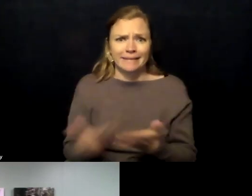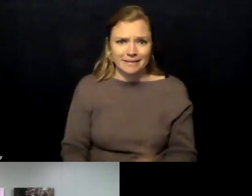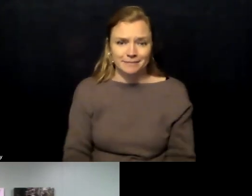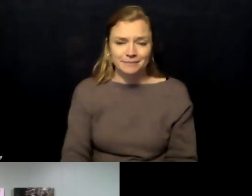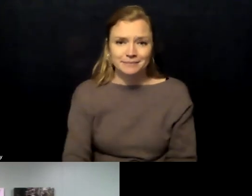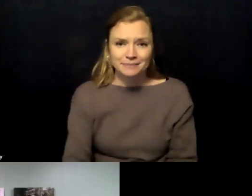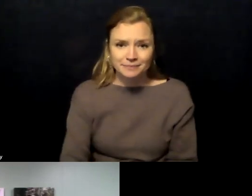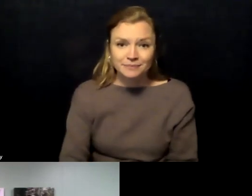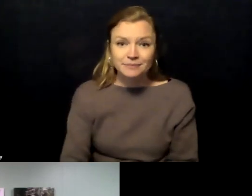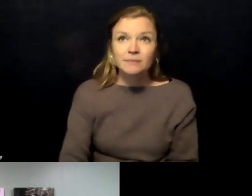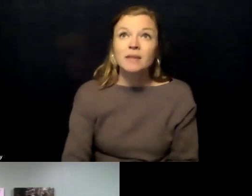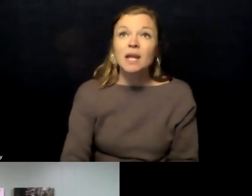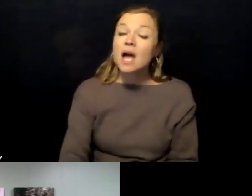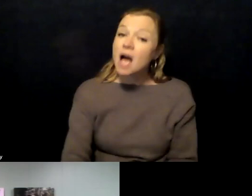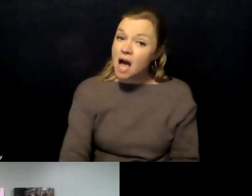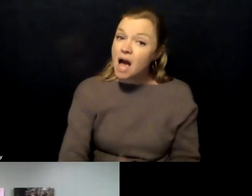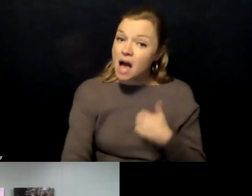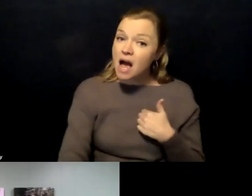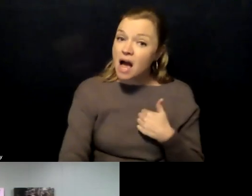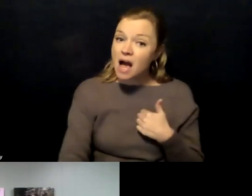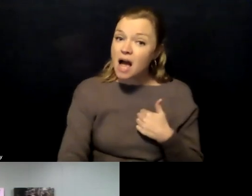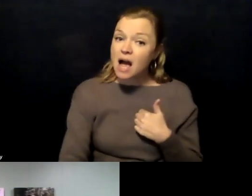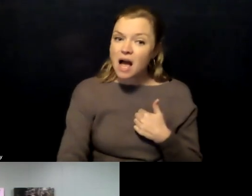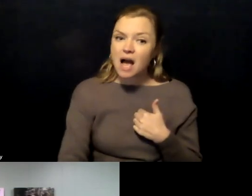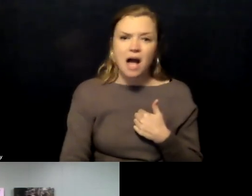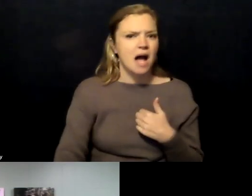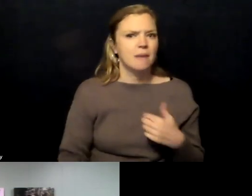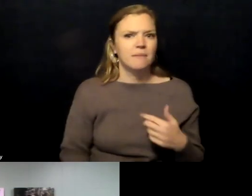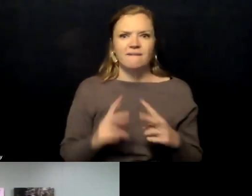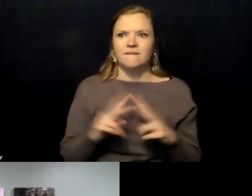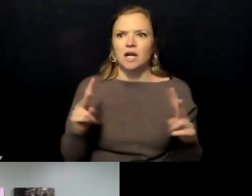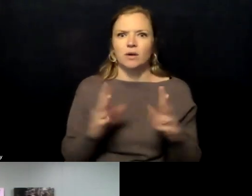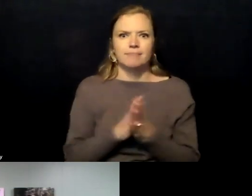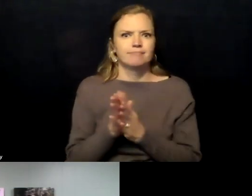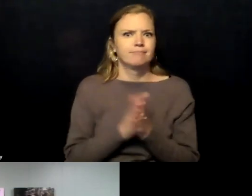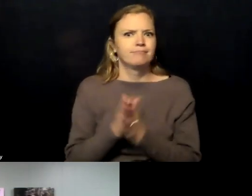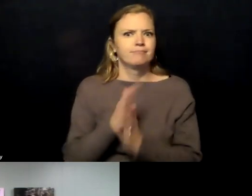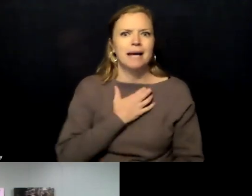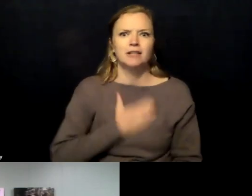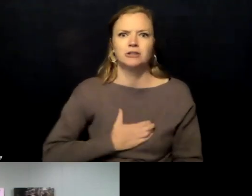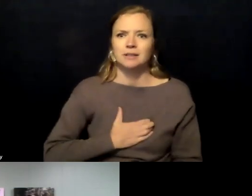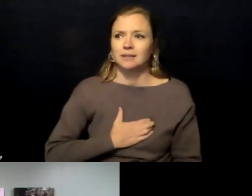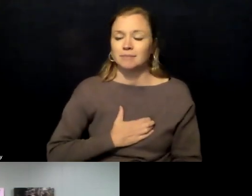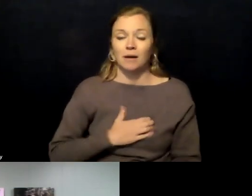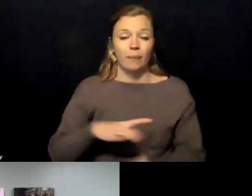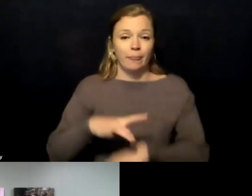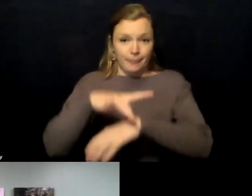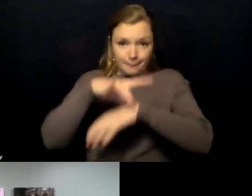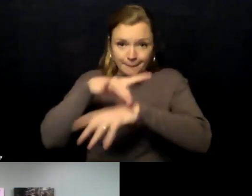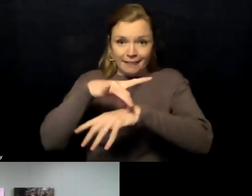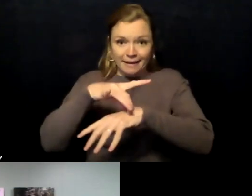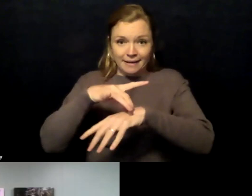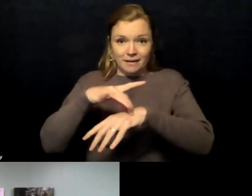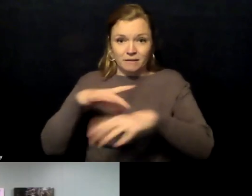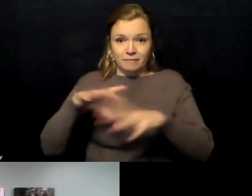about just the planet. I mean I I love nature, obviously, that's why I do